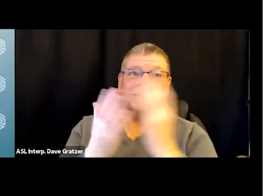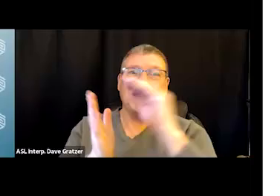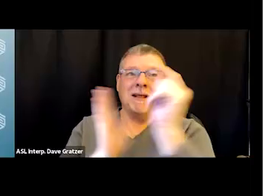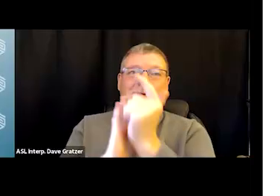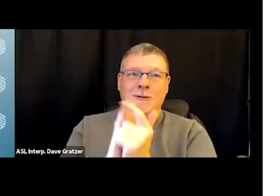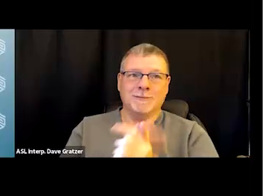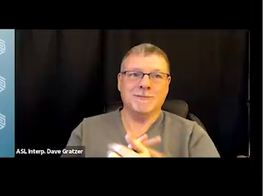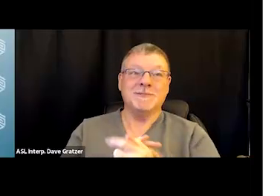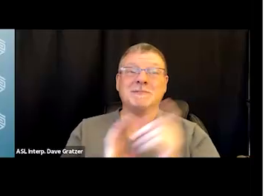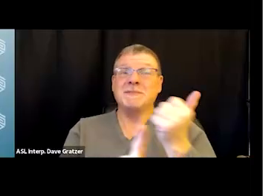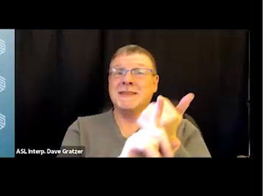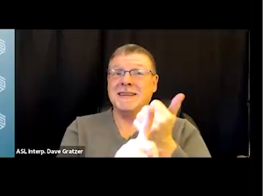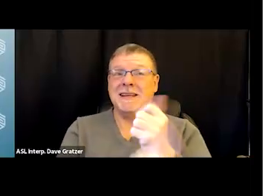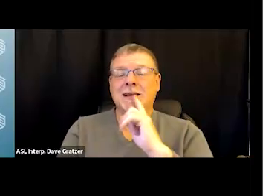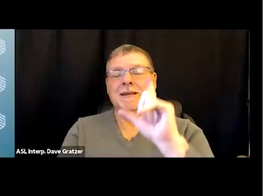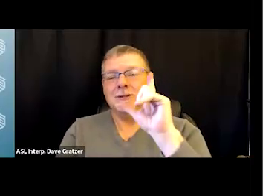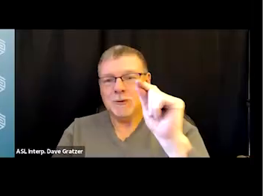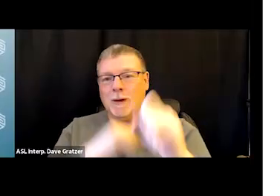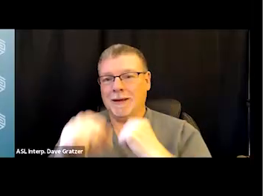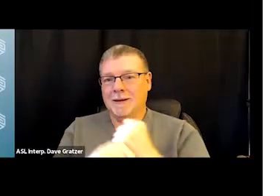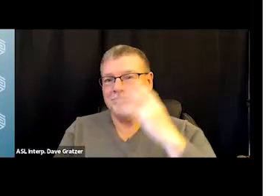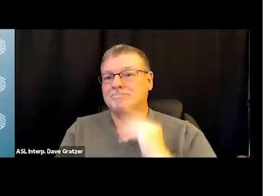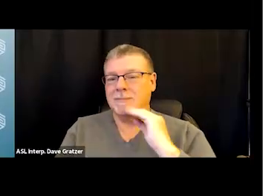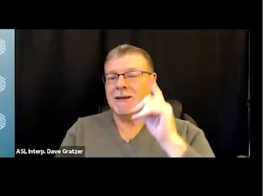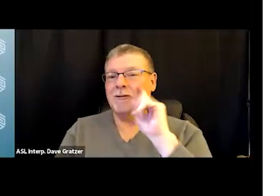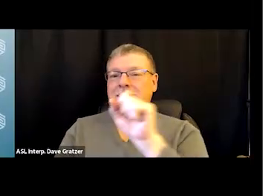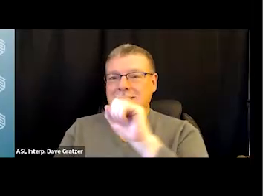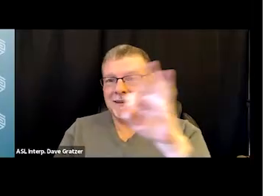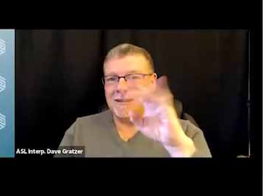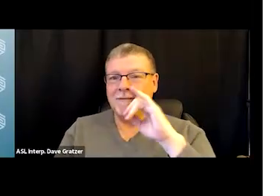Ms. Johnson is a 20-year veteran of the San Francisco Public Defender's Office,